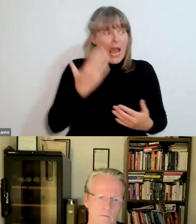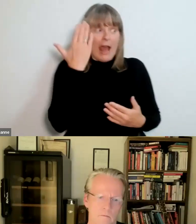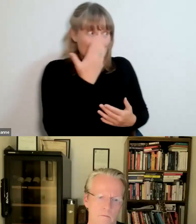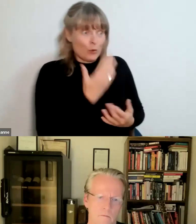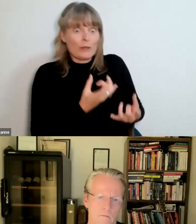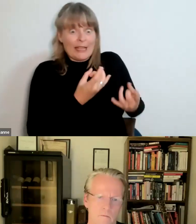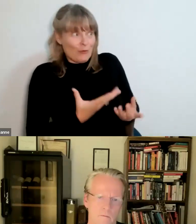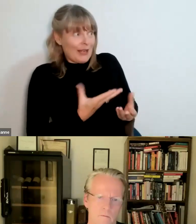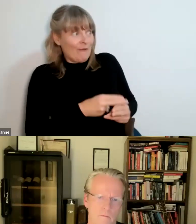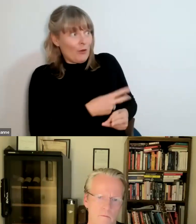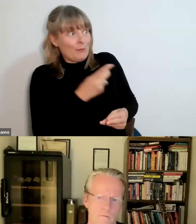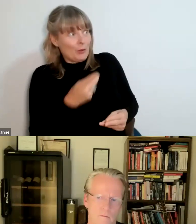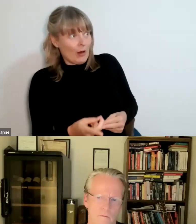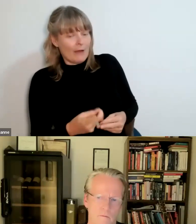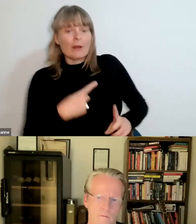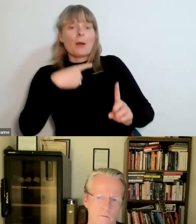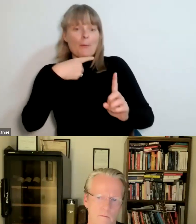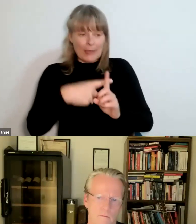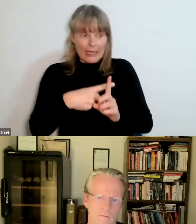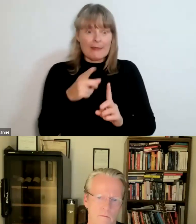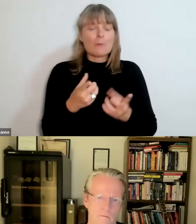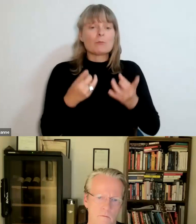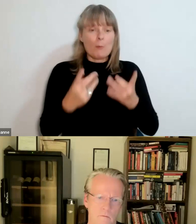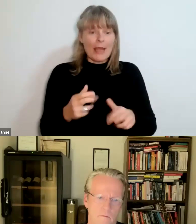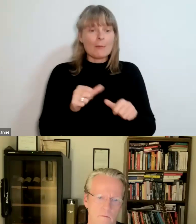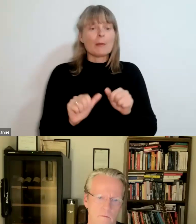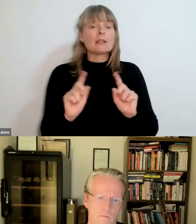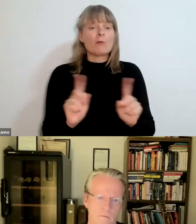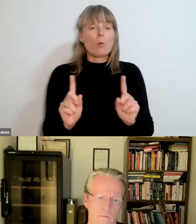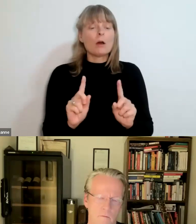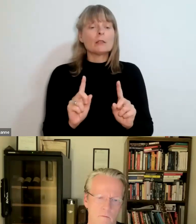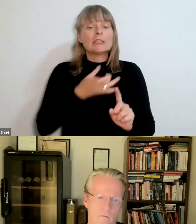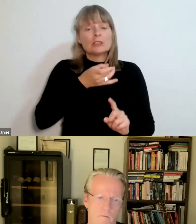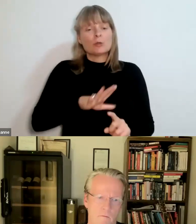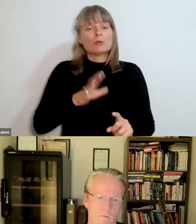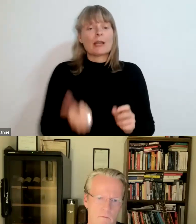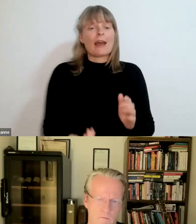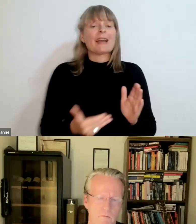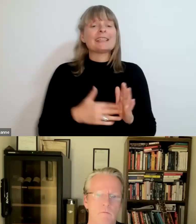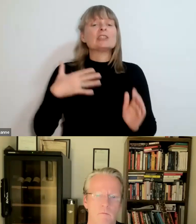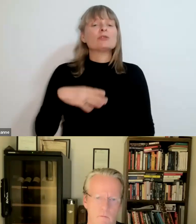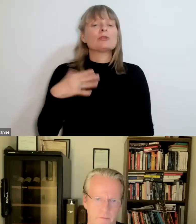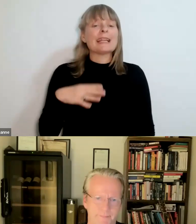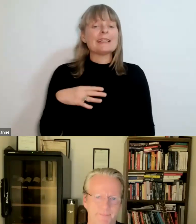Children ready to be there and schools ready for them, and much more prepared to think about the children with